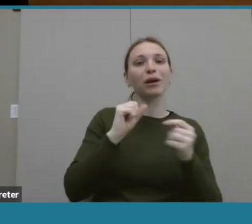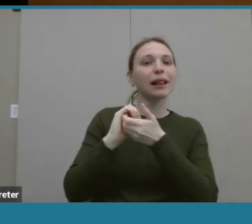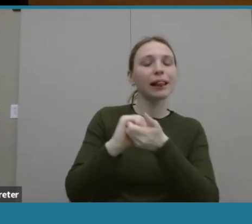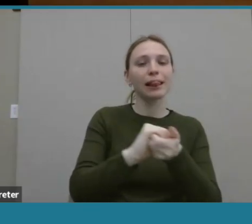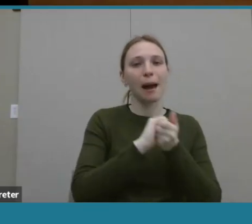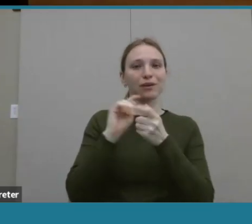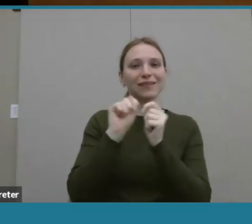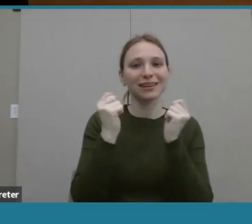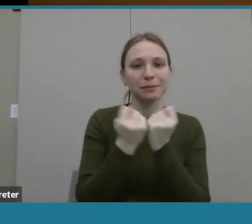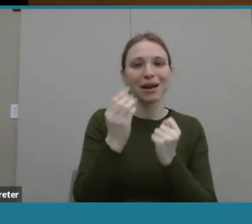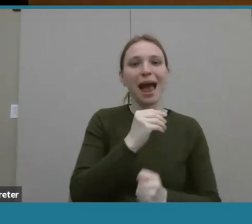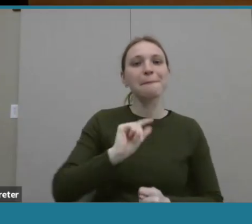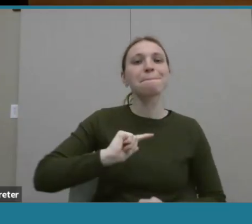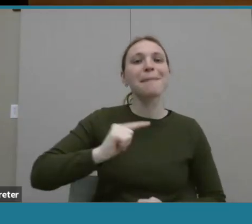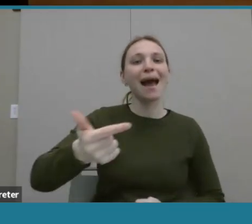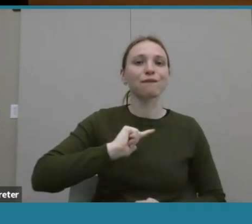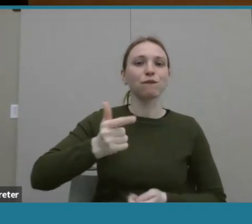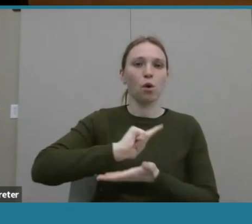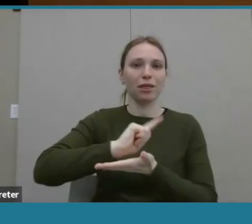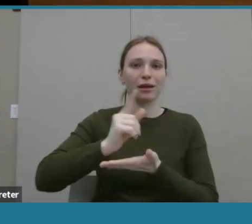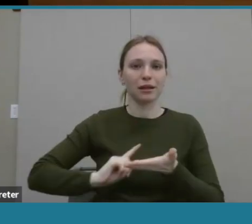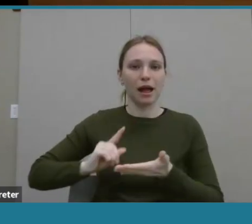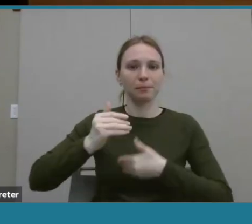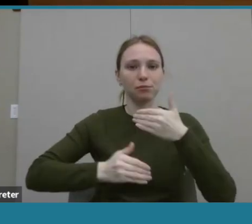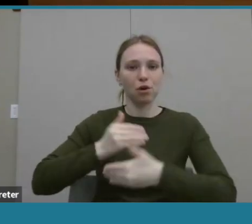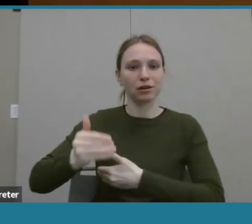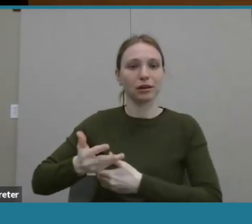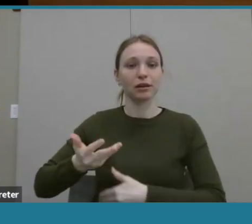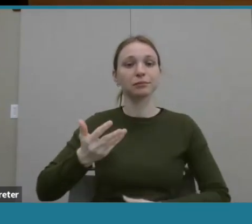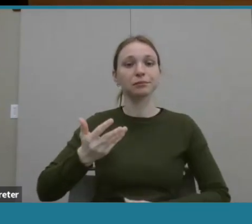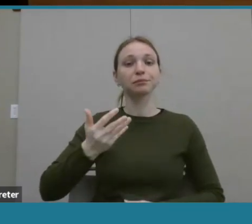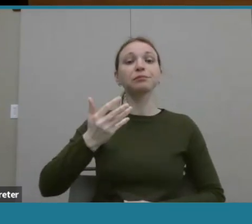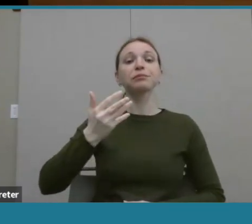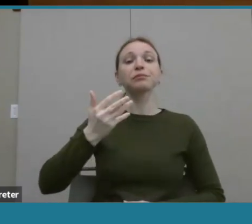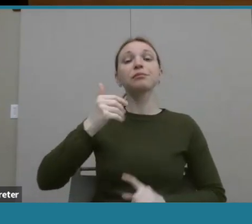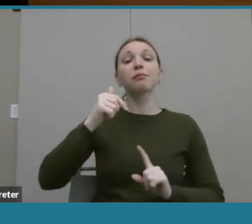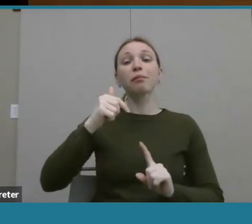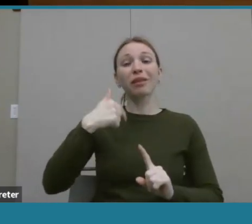I think the that giraffe sign had like 8 versions by the time we got to the final.